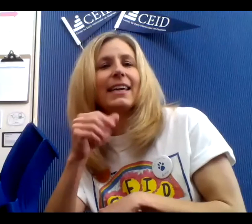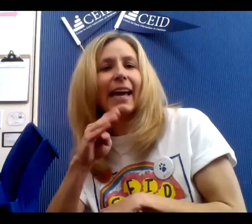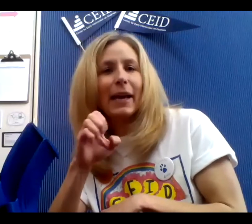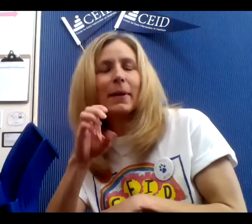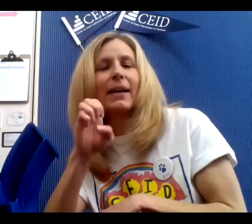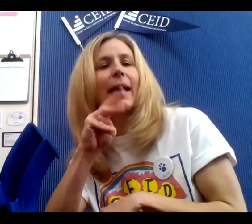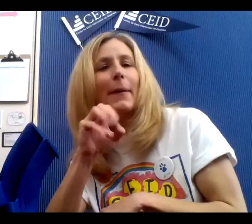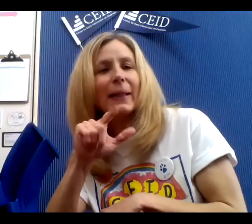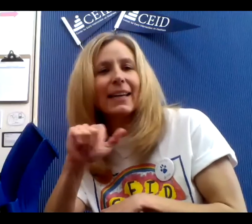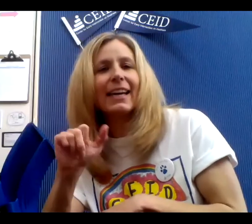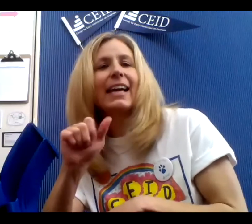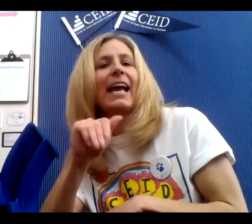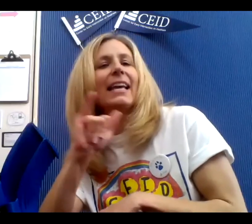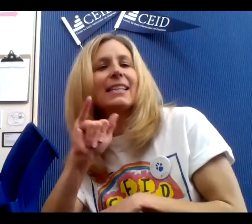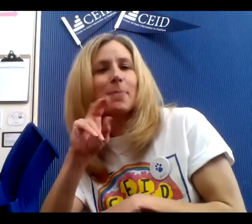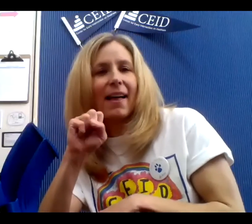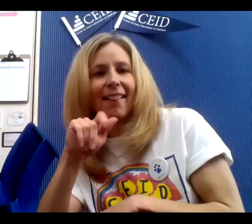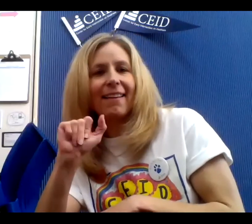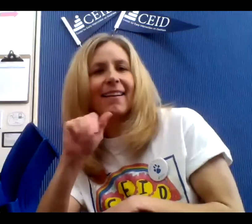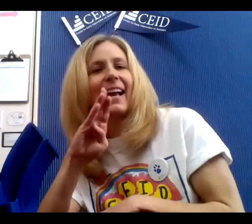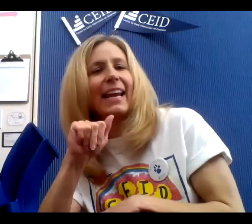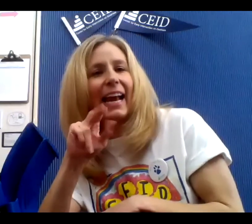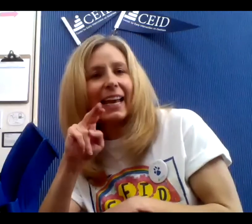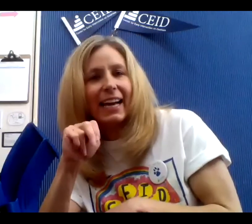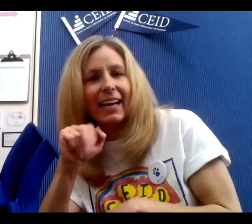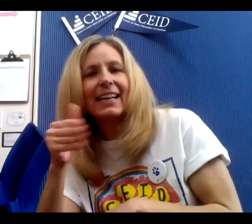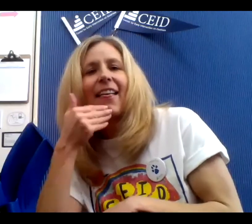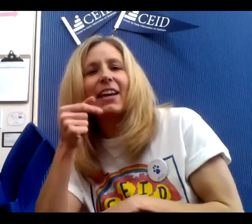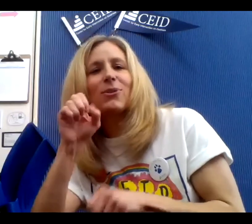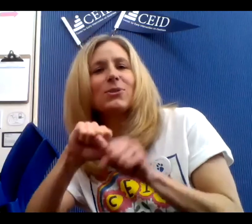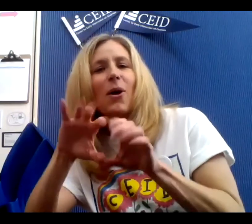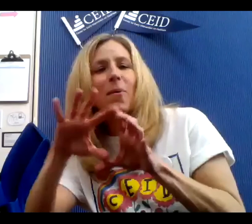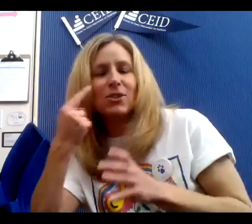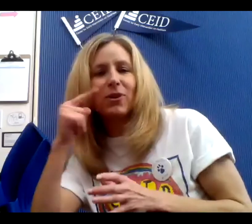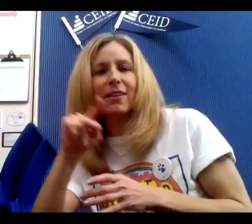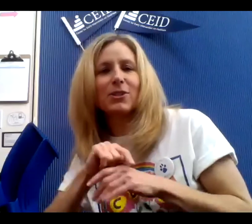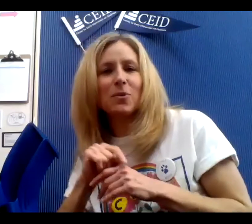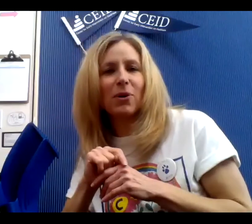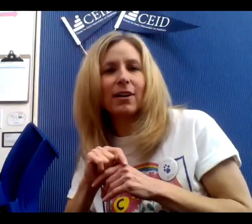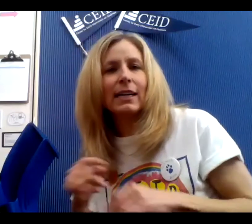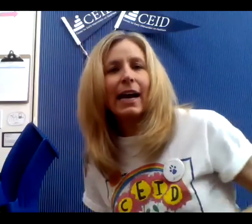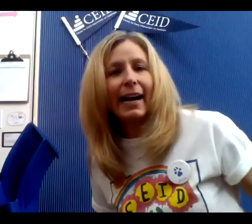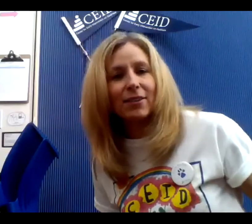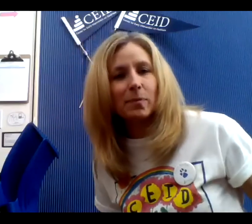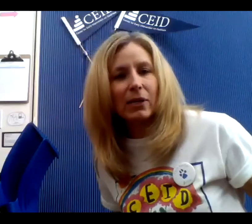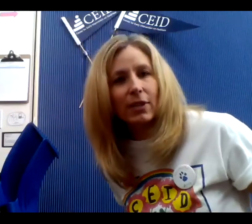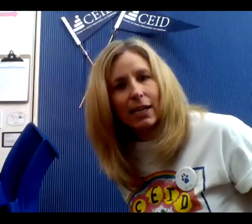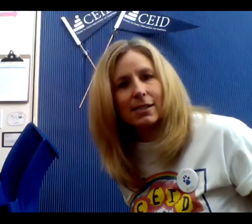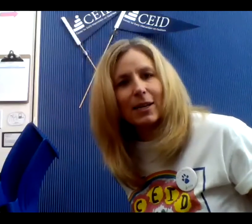Gabe, Emily, Isabel, and Anna. Thank you so much for all of your support. I have a special guest here,